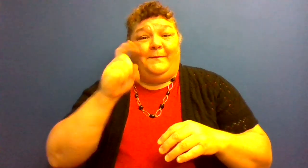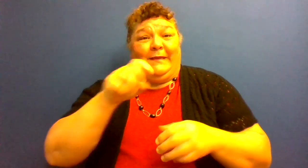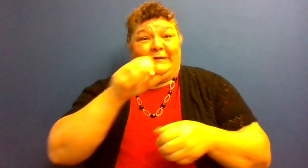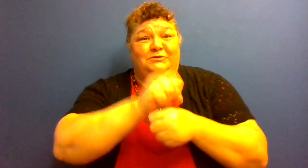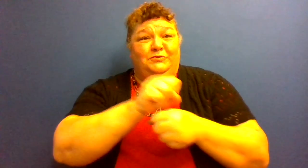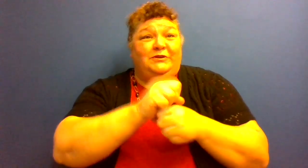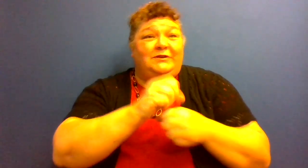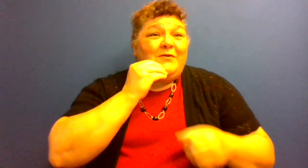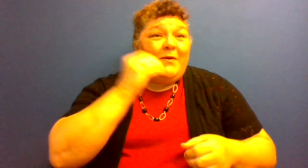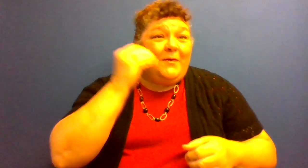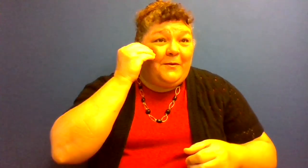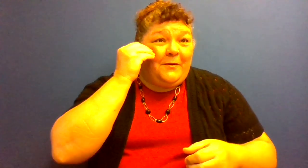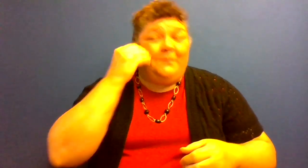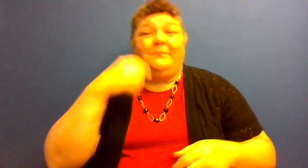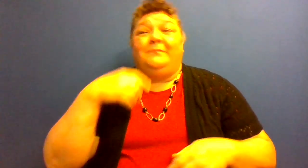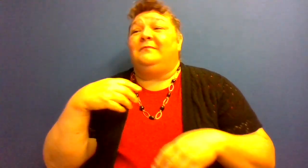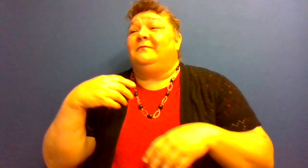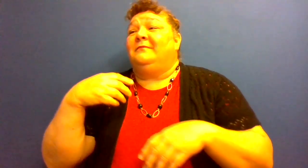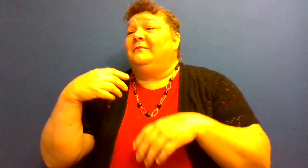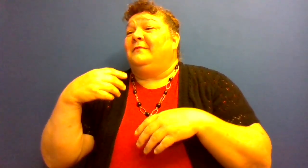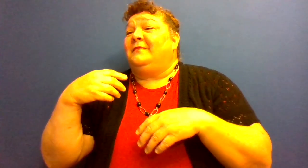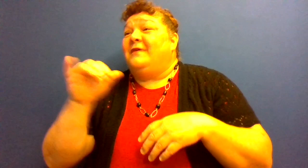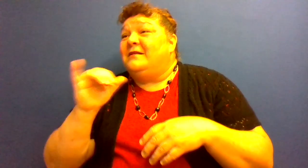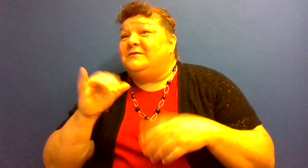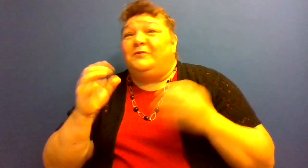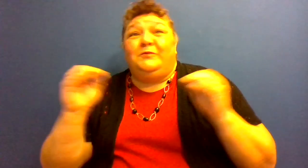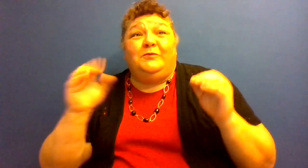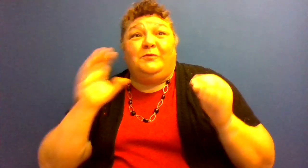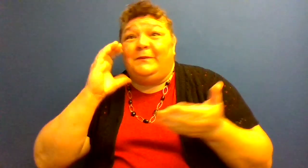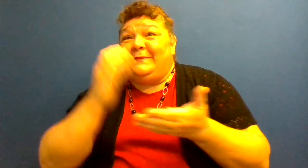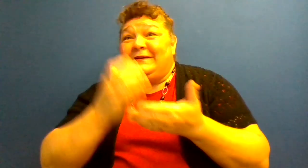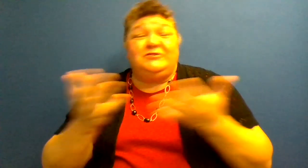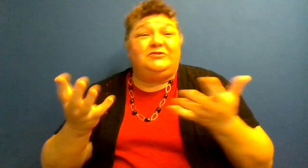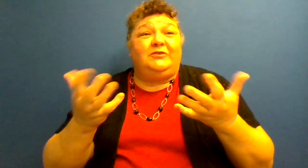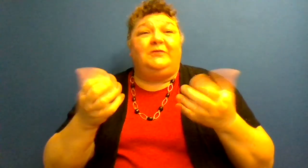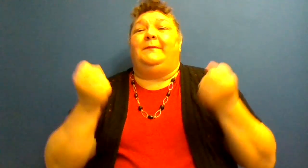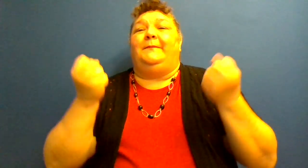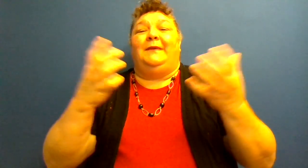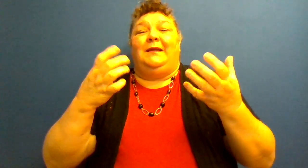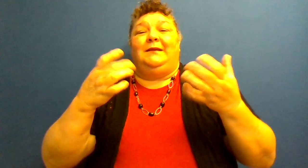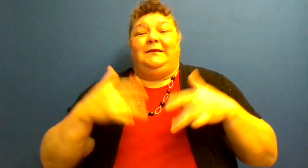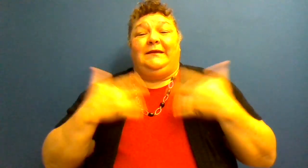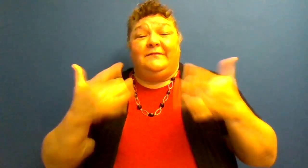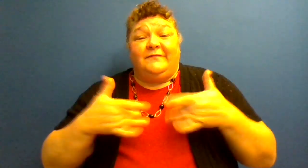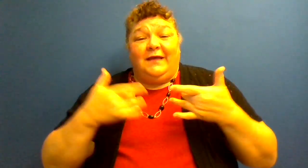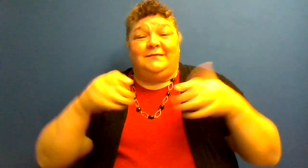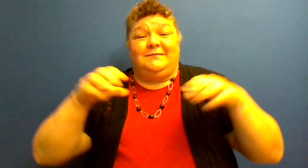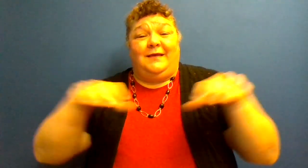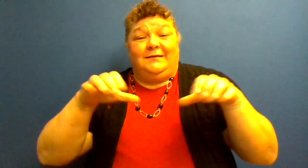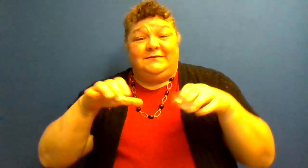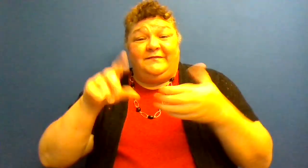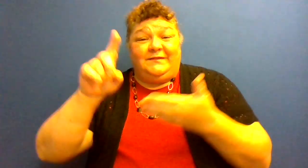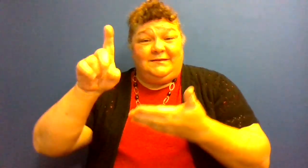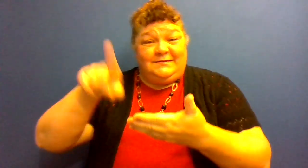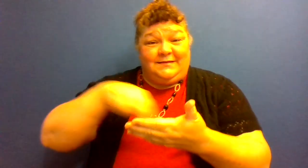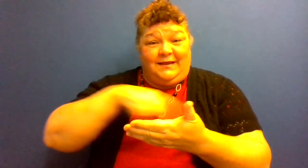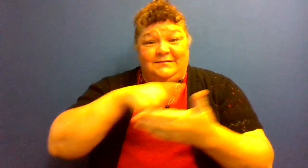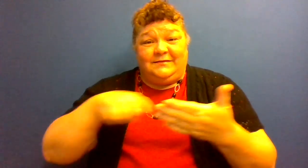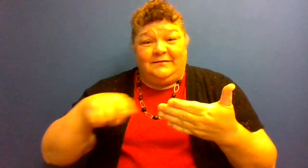home, so we couldn't take pictures. Many events and activities were cancelled.